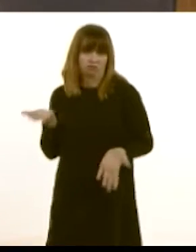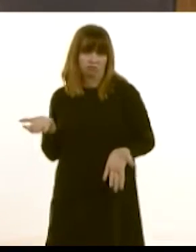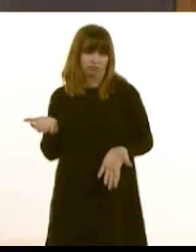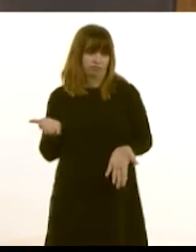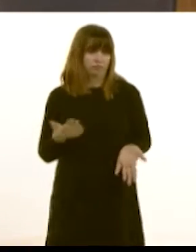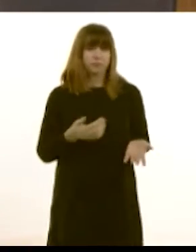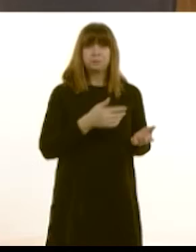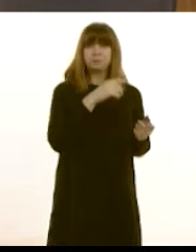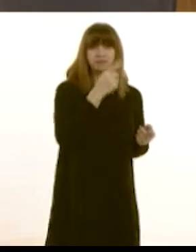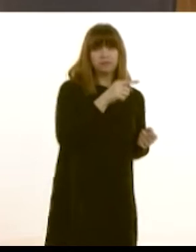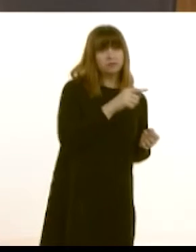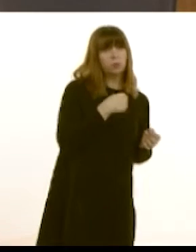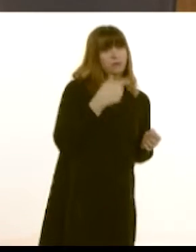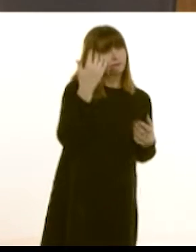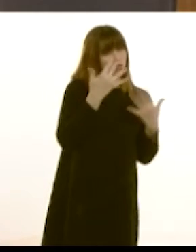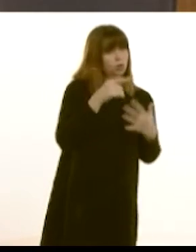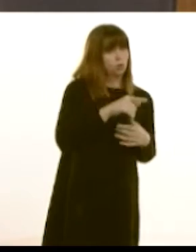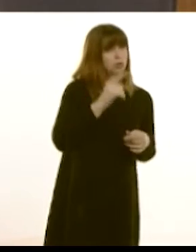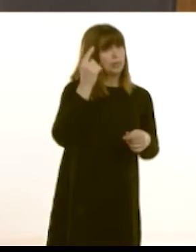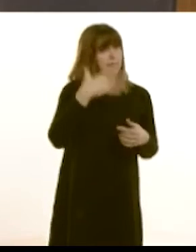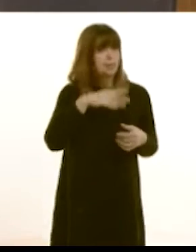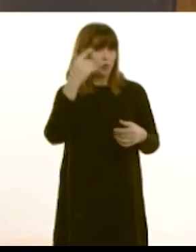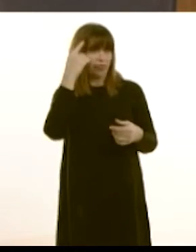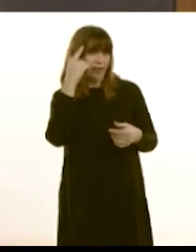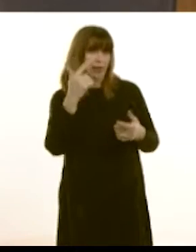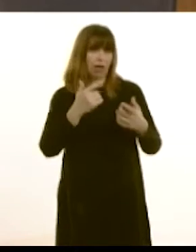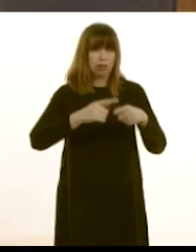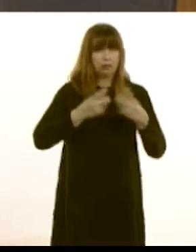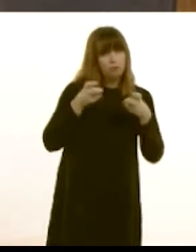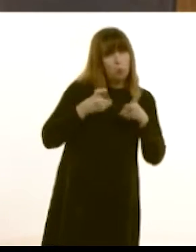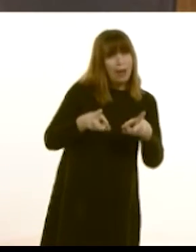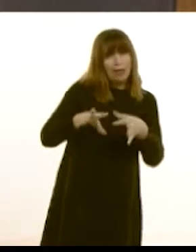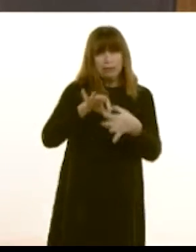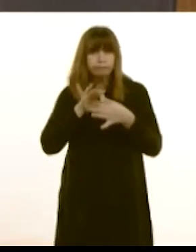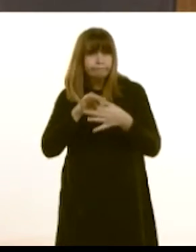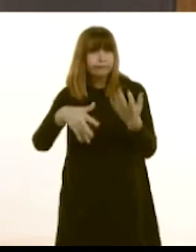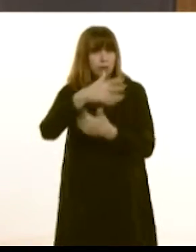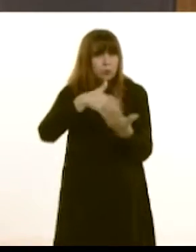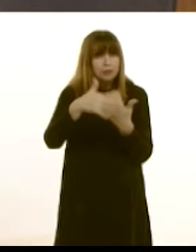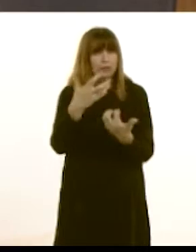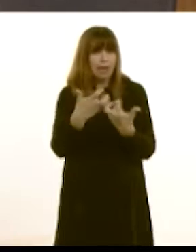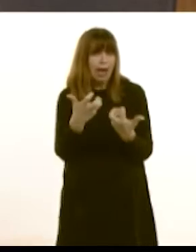them to seek community solutions, making the disposal of assets a key decision, as the